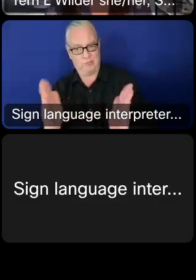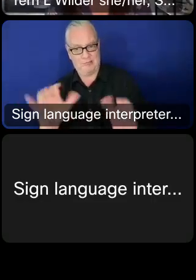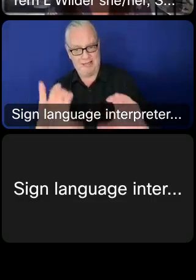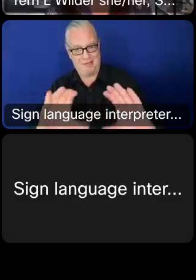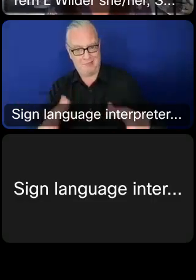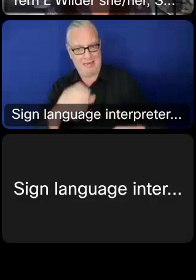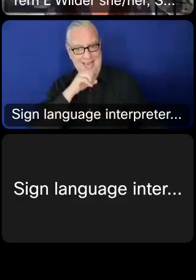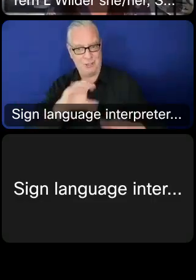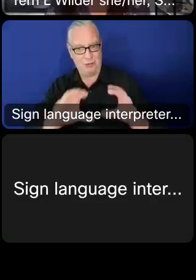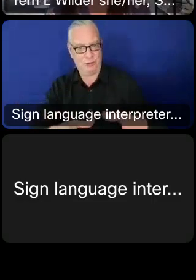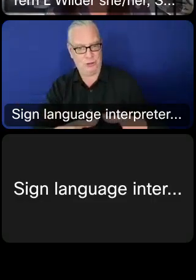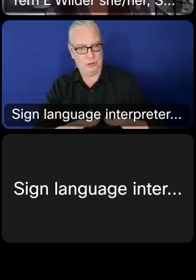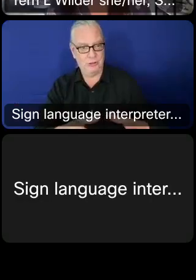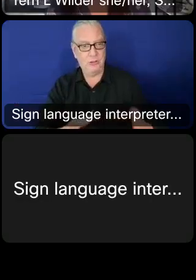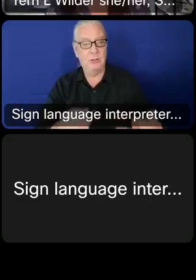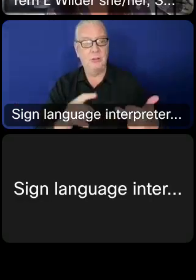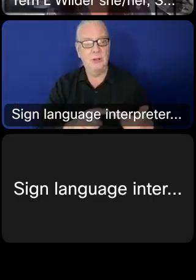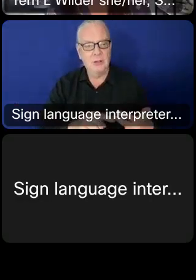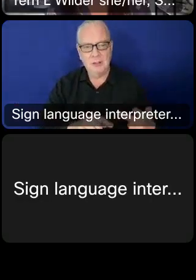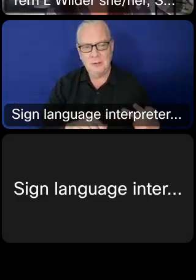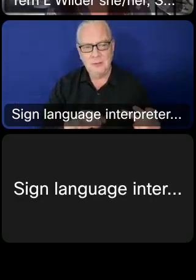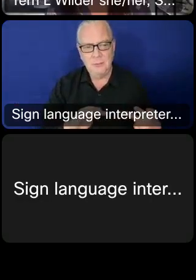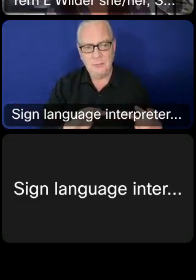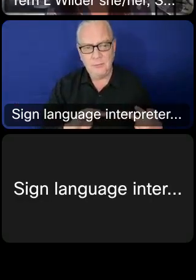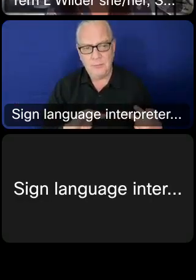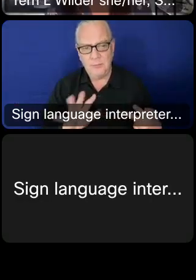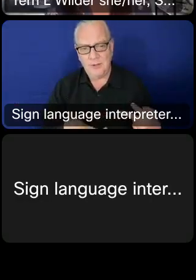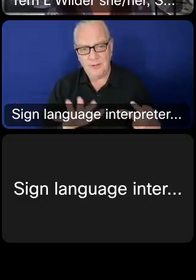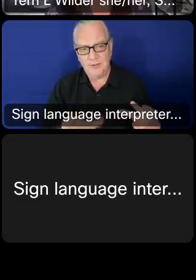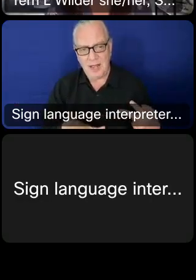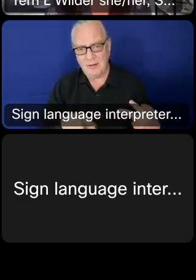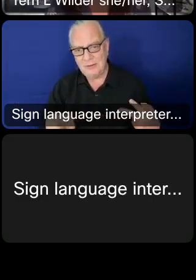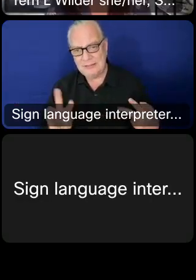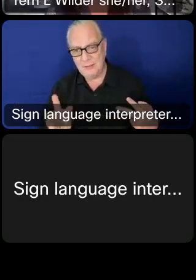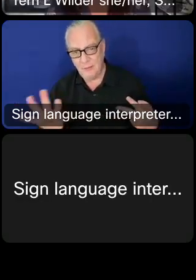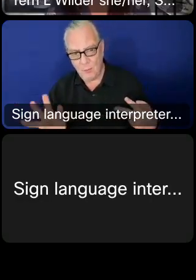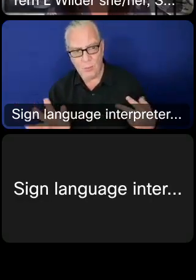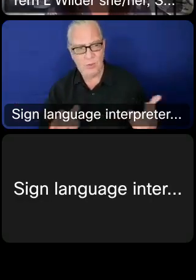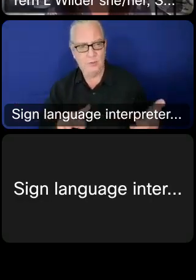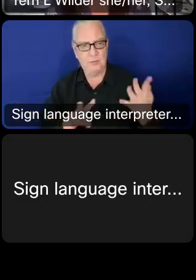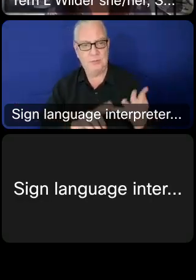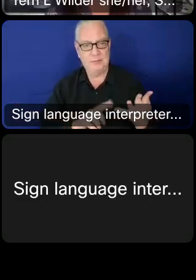the 55 to 64 age cohort, and folks who are 65 and older